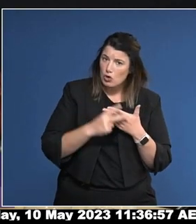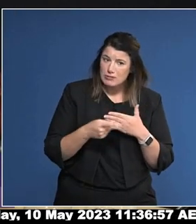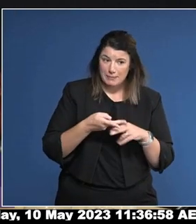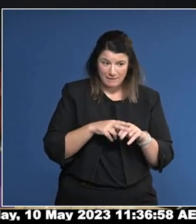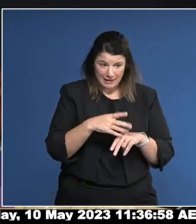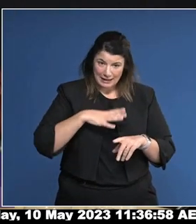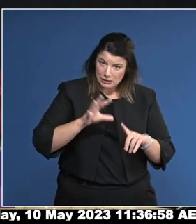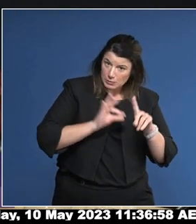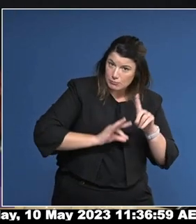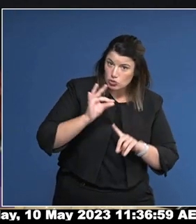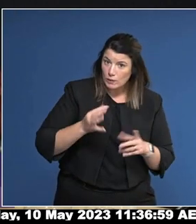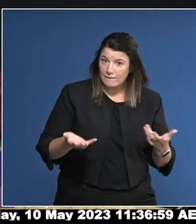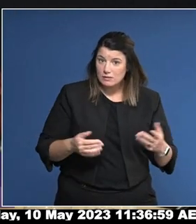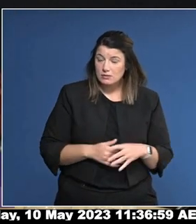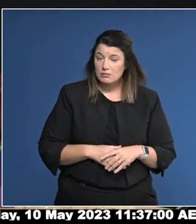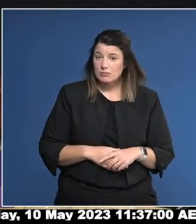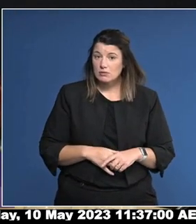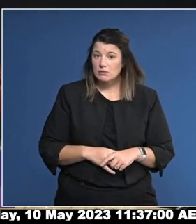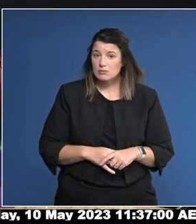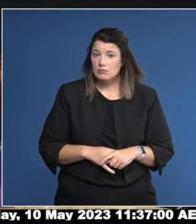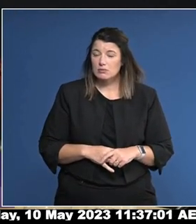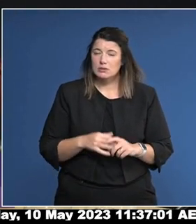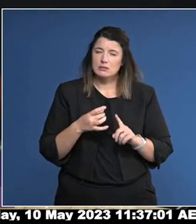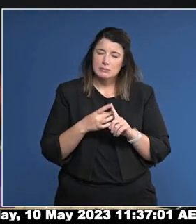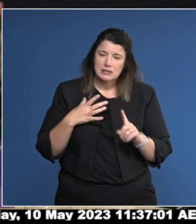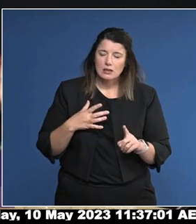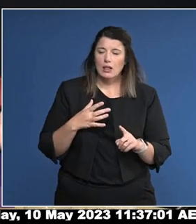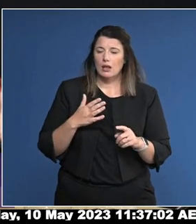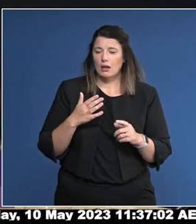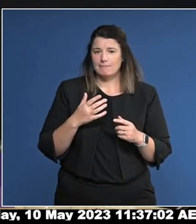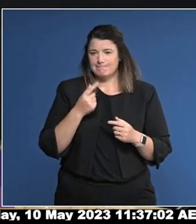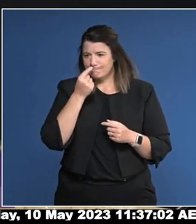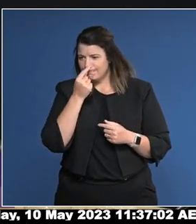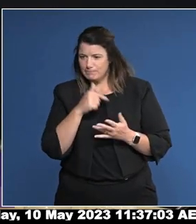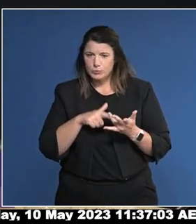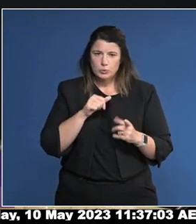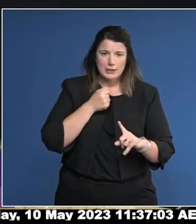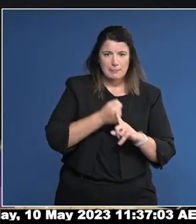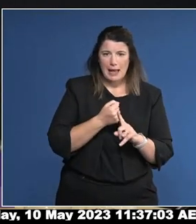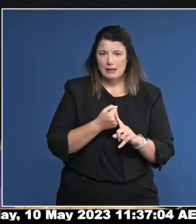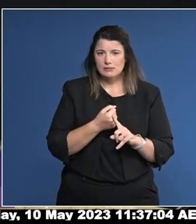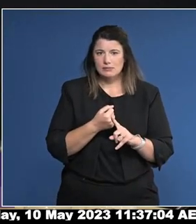Given that it had a particular potential to impact on many of the other things, surely